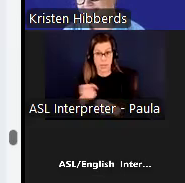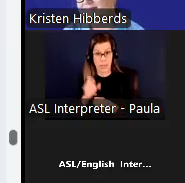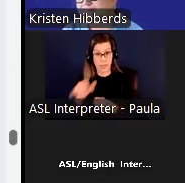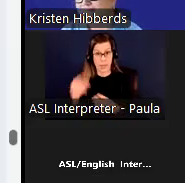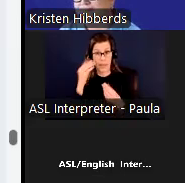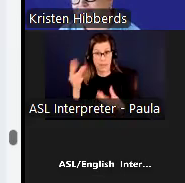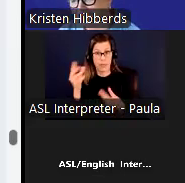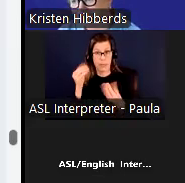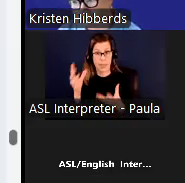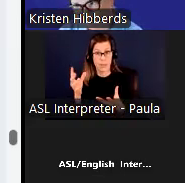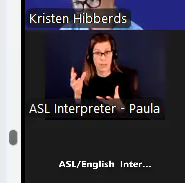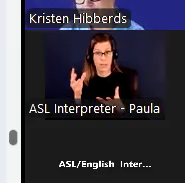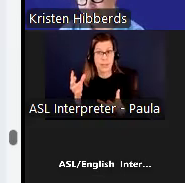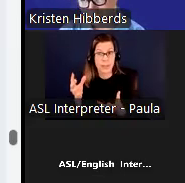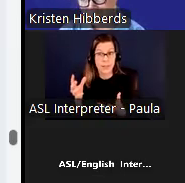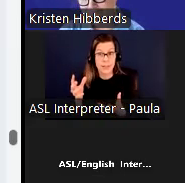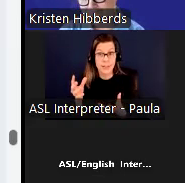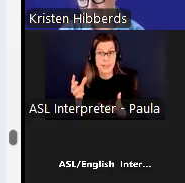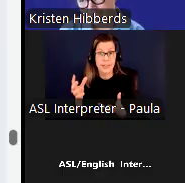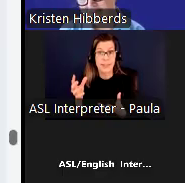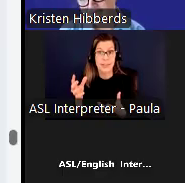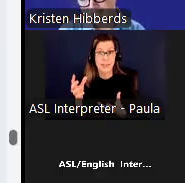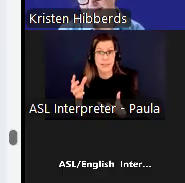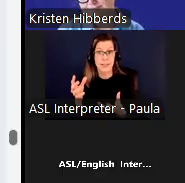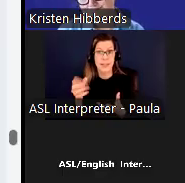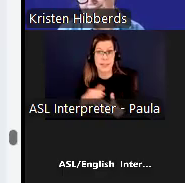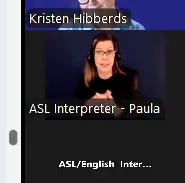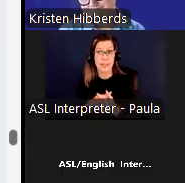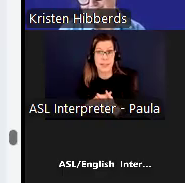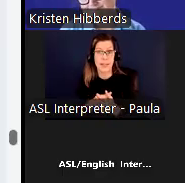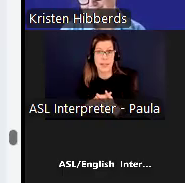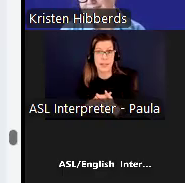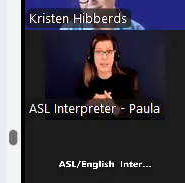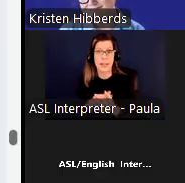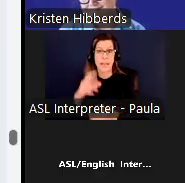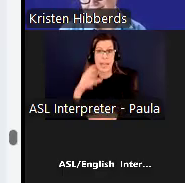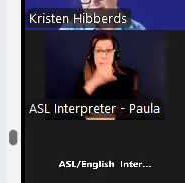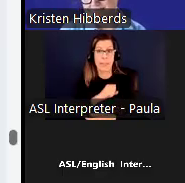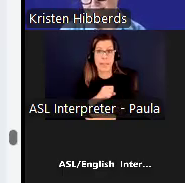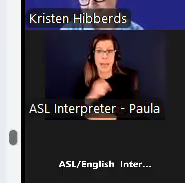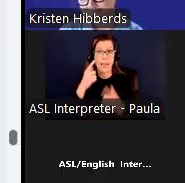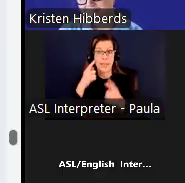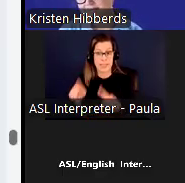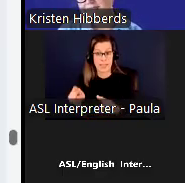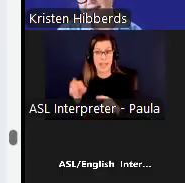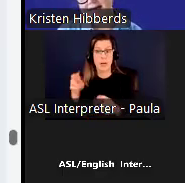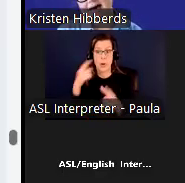Because there would be implied consent or consent at that point. Yeah.